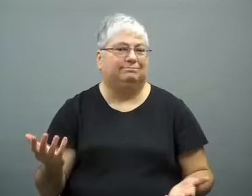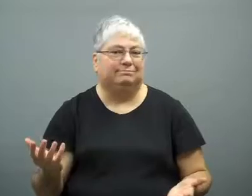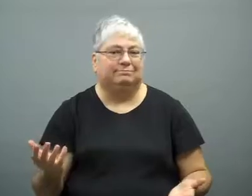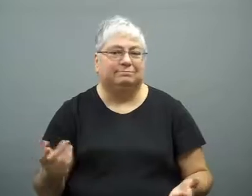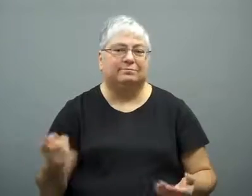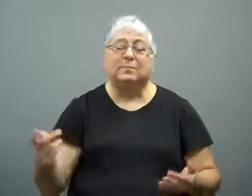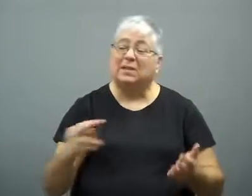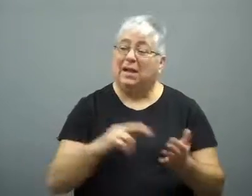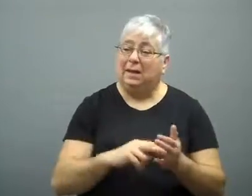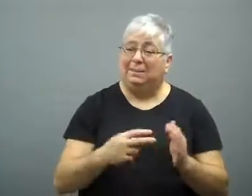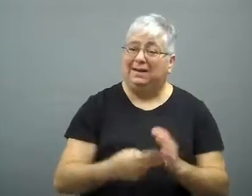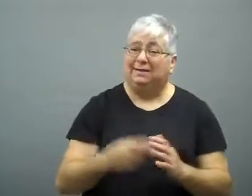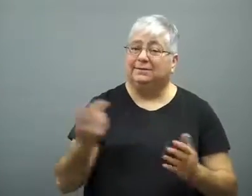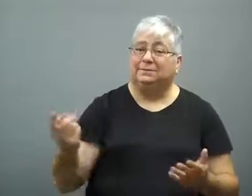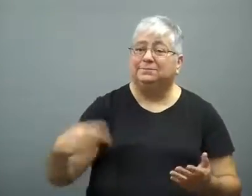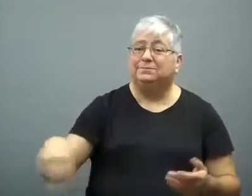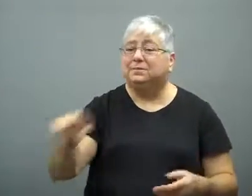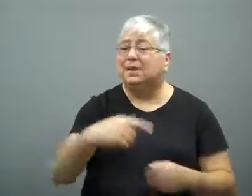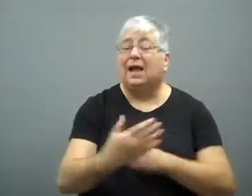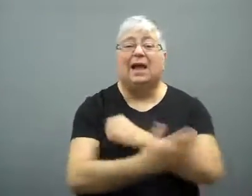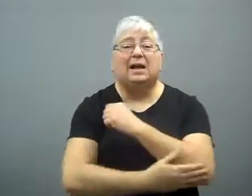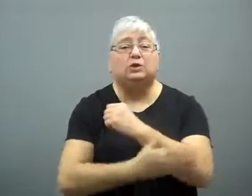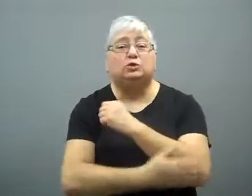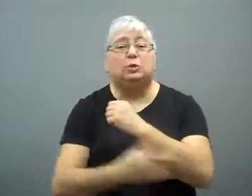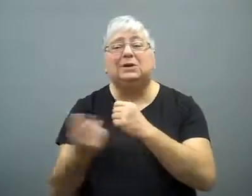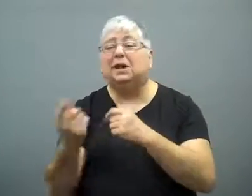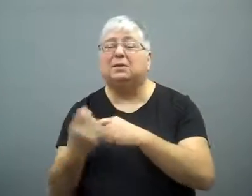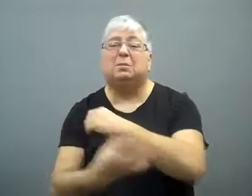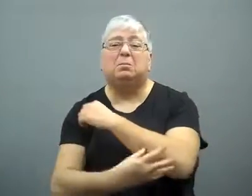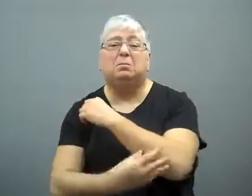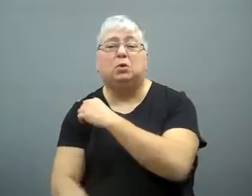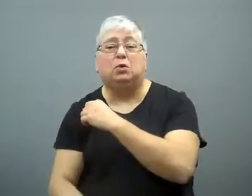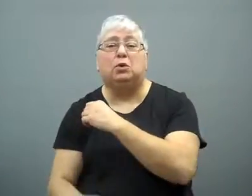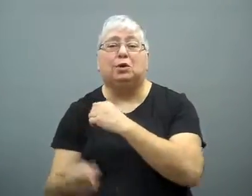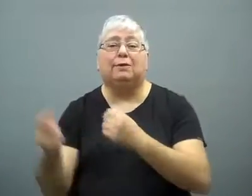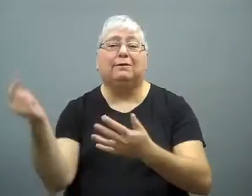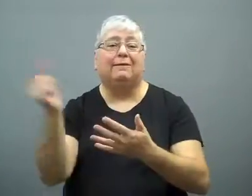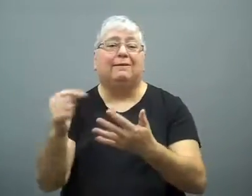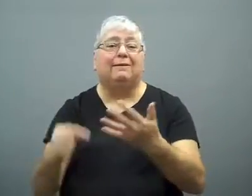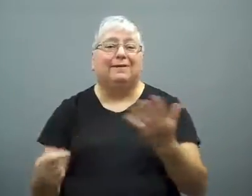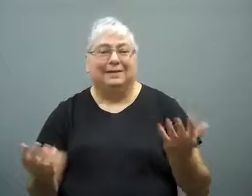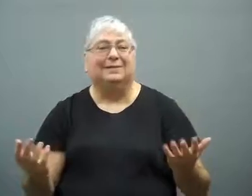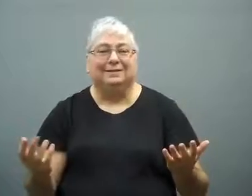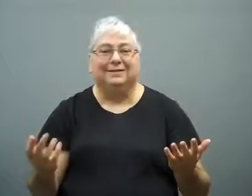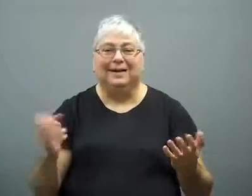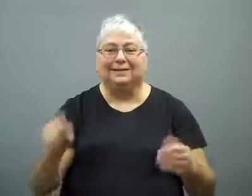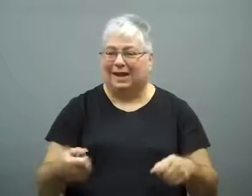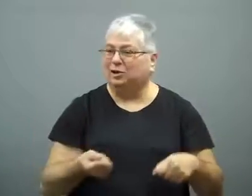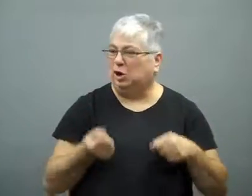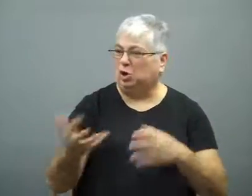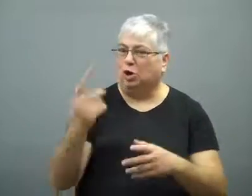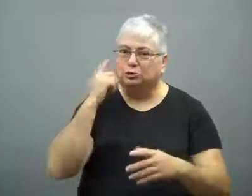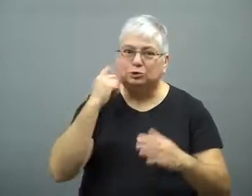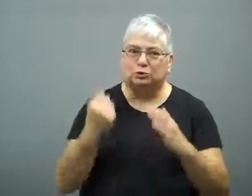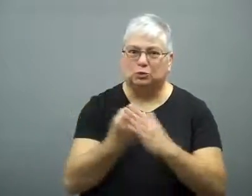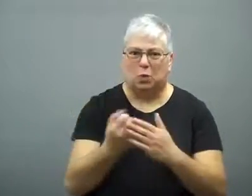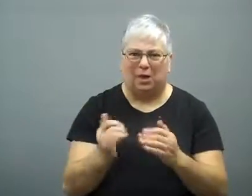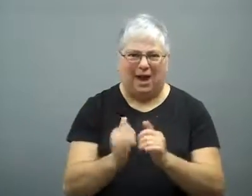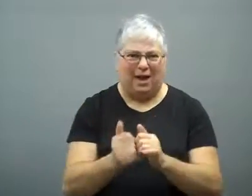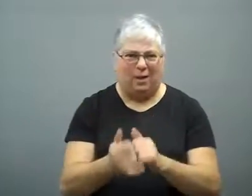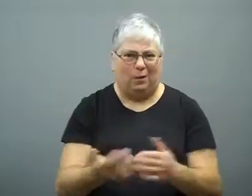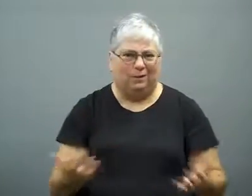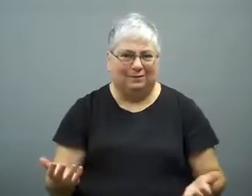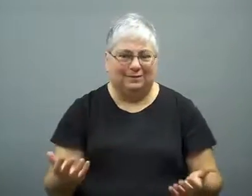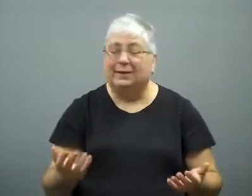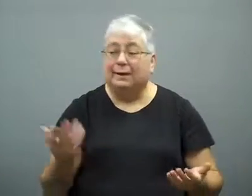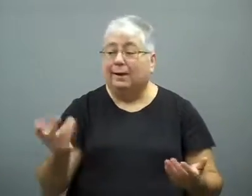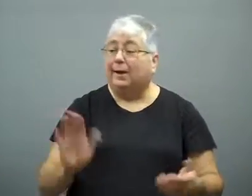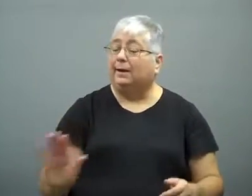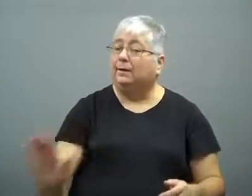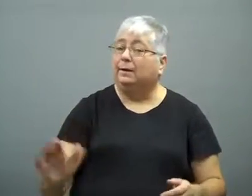So why does living in a poor country increase the risk of stroke?